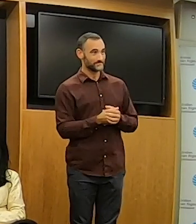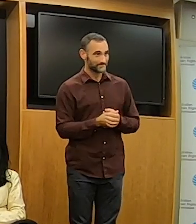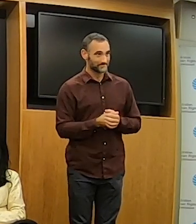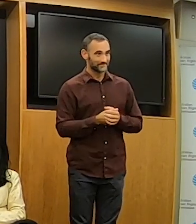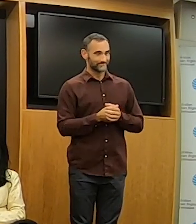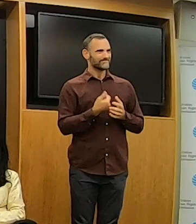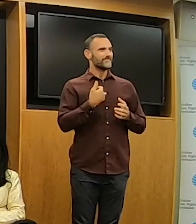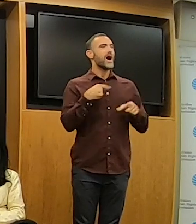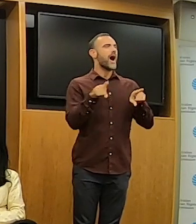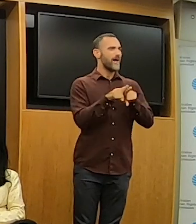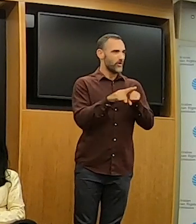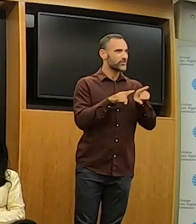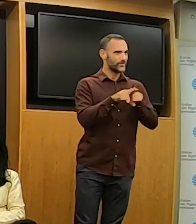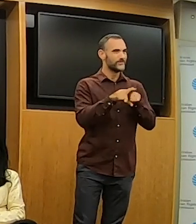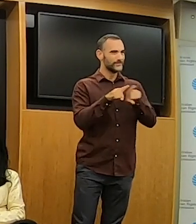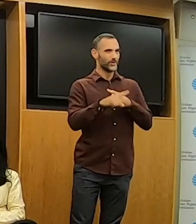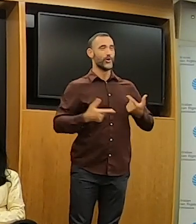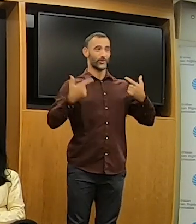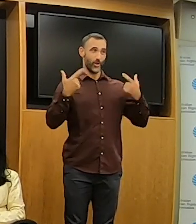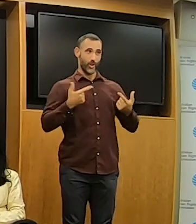soap operas, English wasn't one of them.